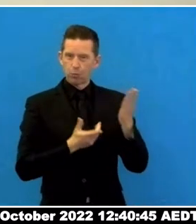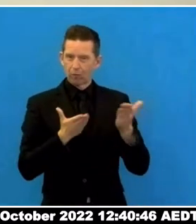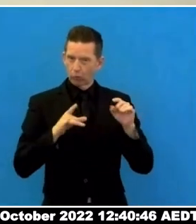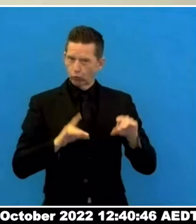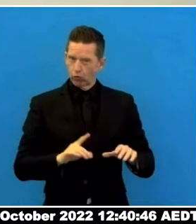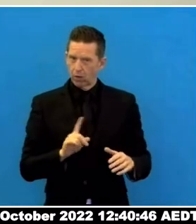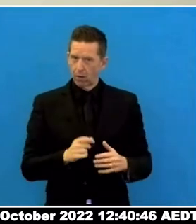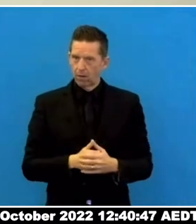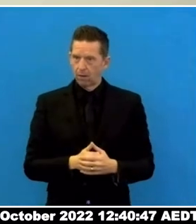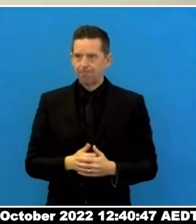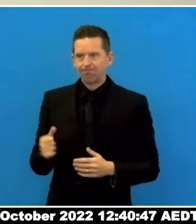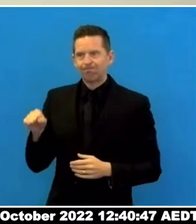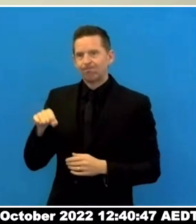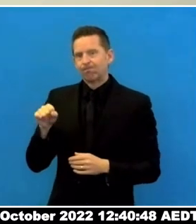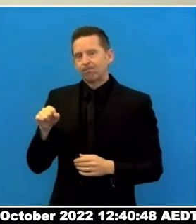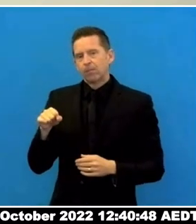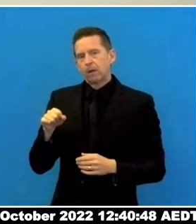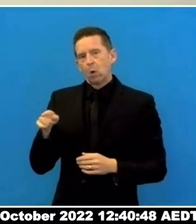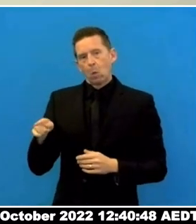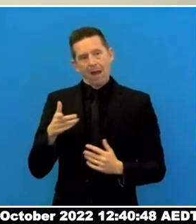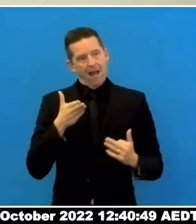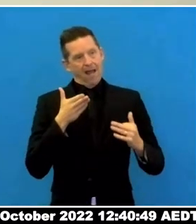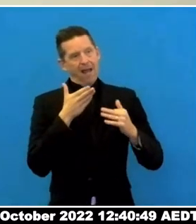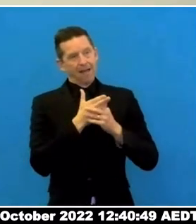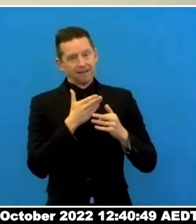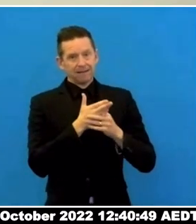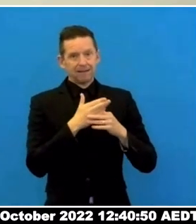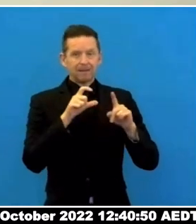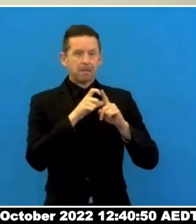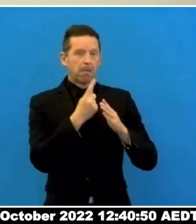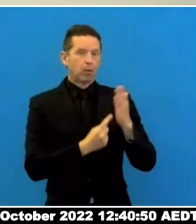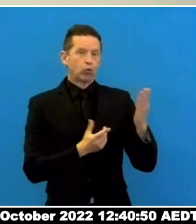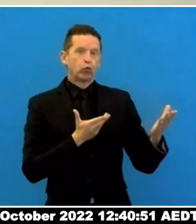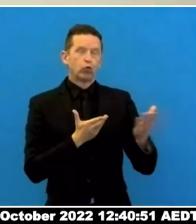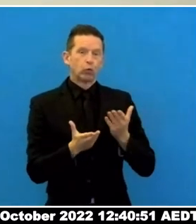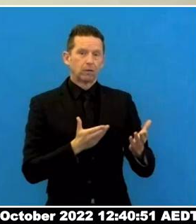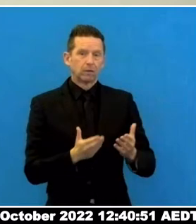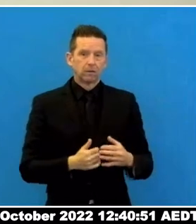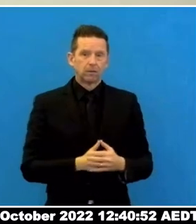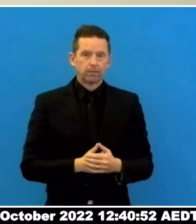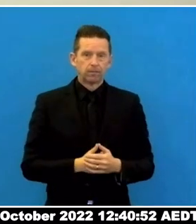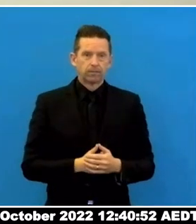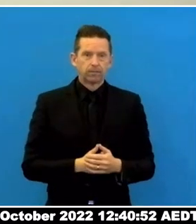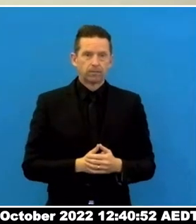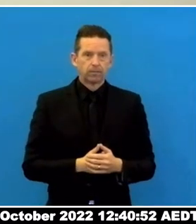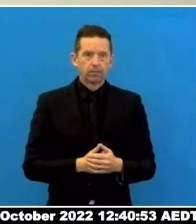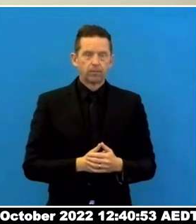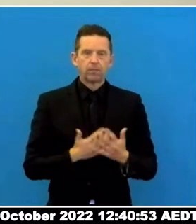So, in terms of accessing disability services, often or the co occurring